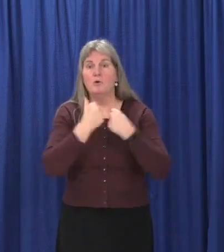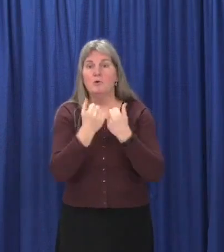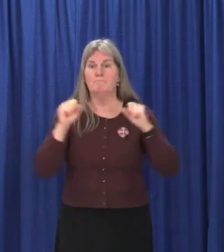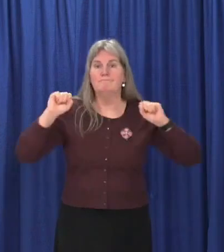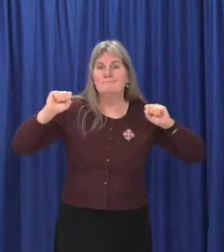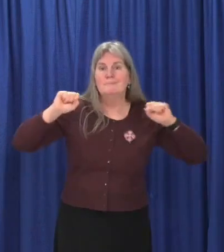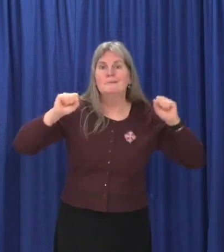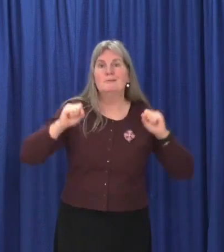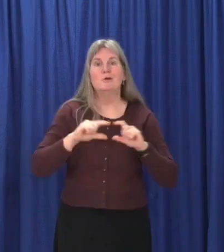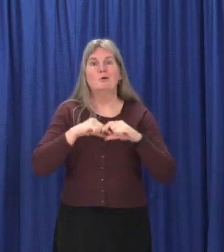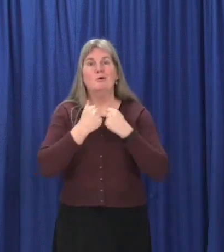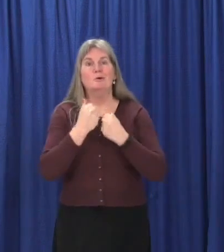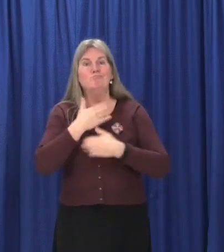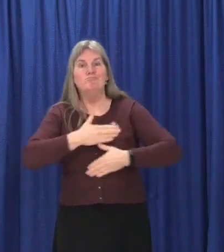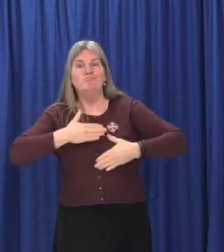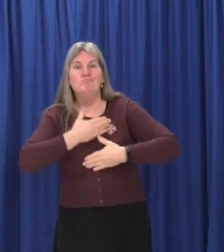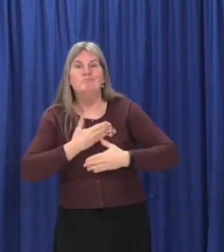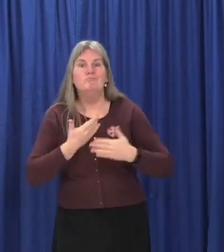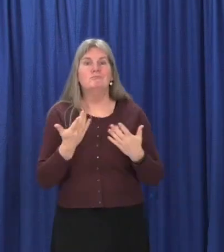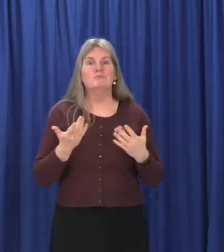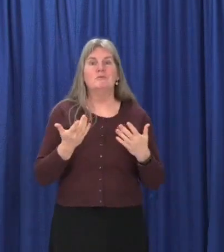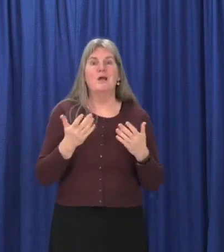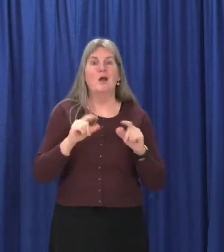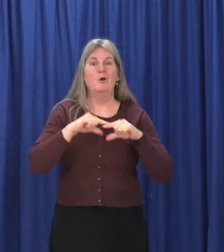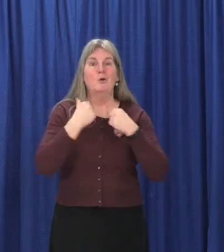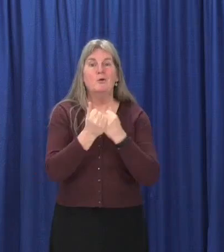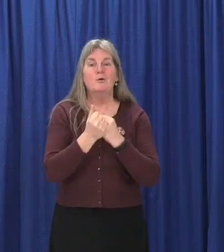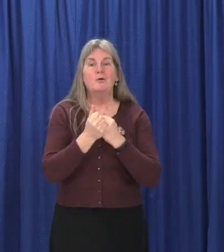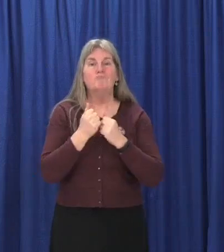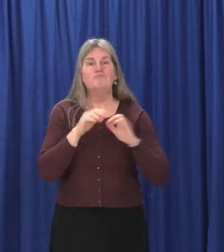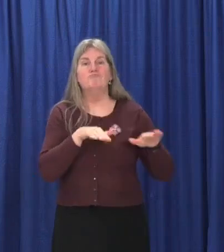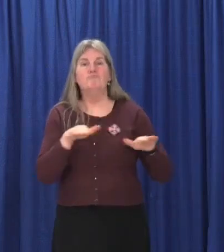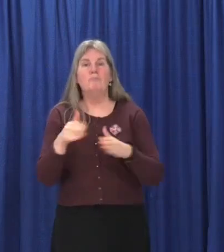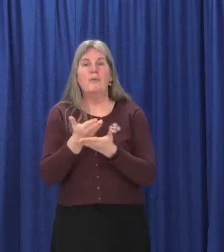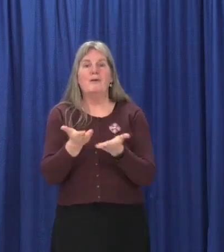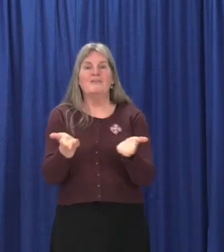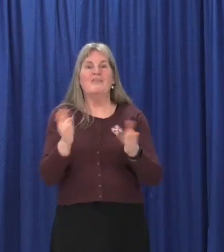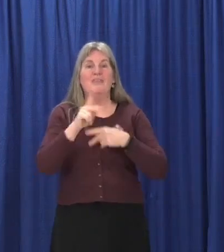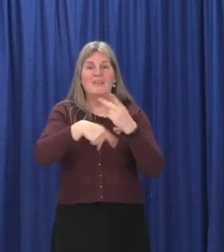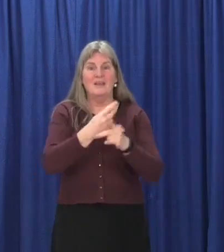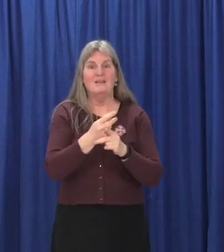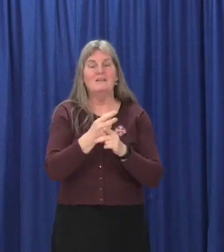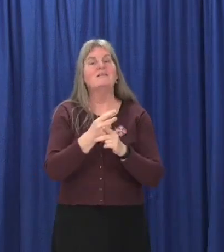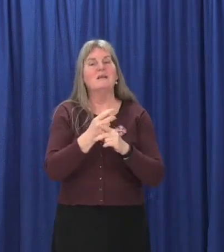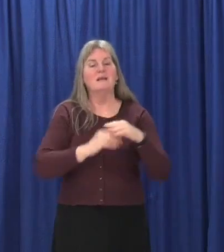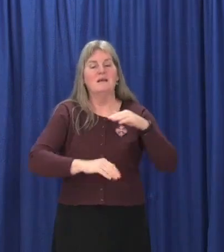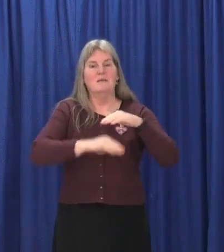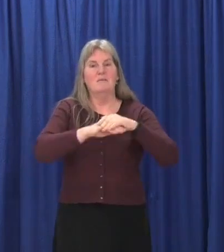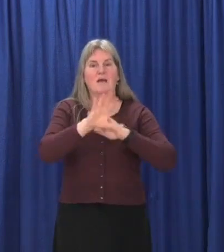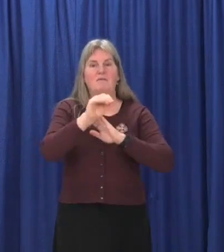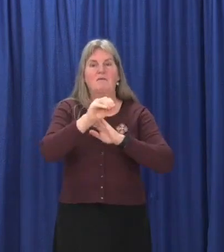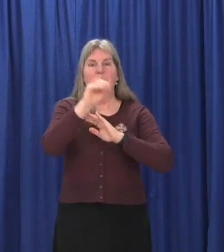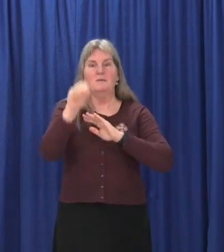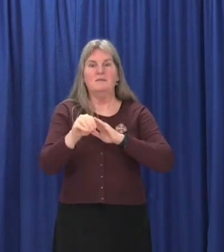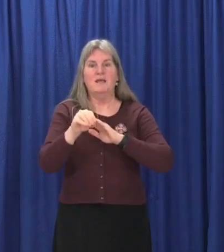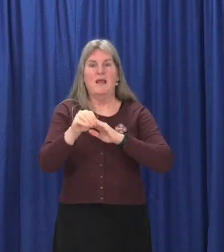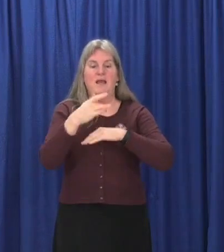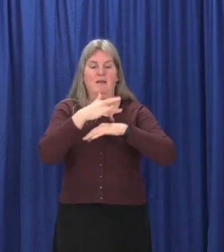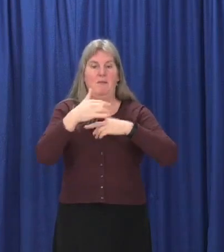group recreation and group leisure activities will continue to be limited to 50% of venue capacity,